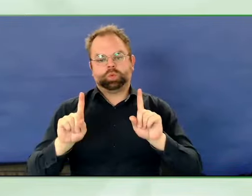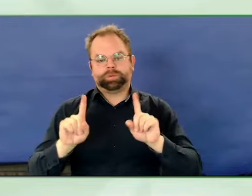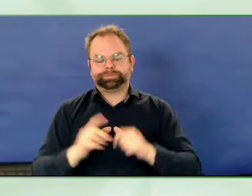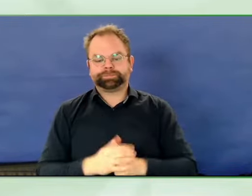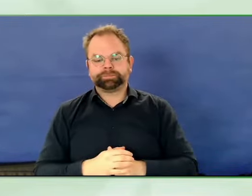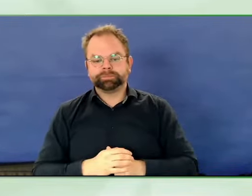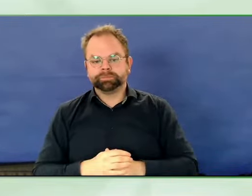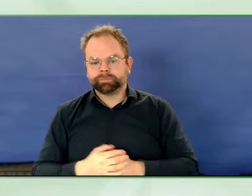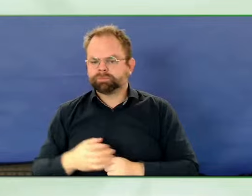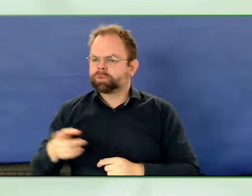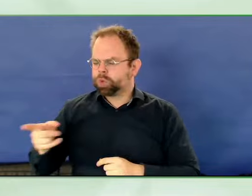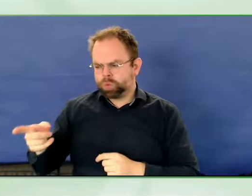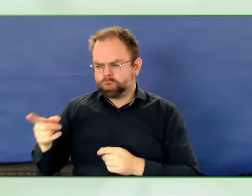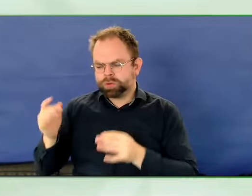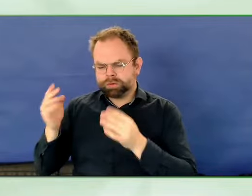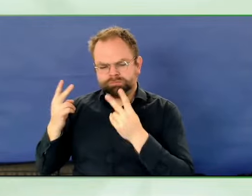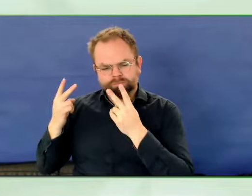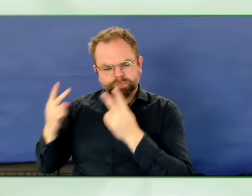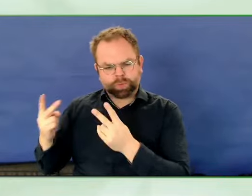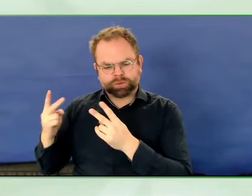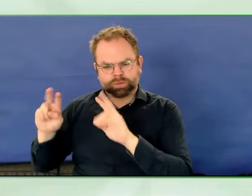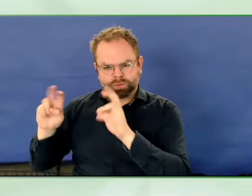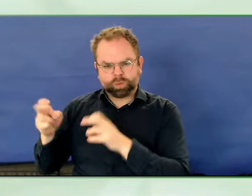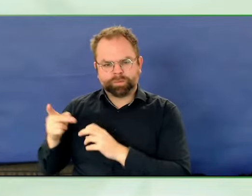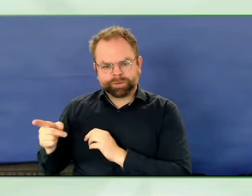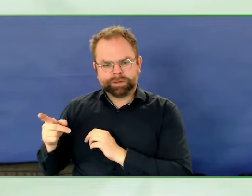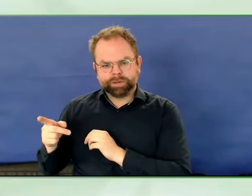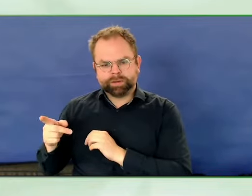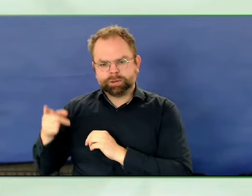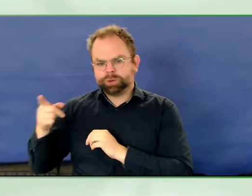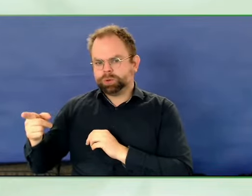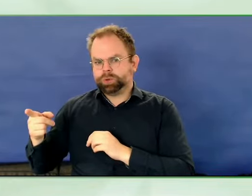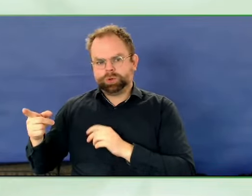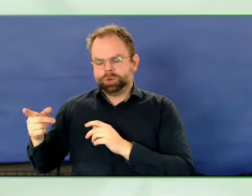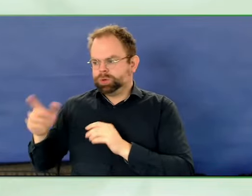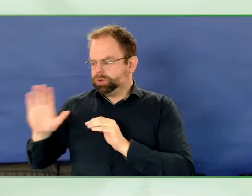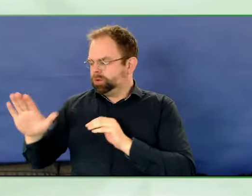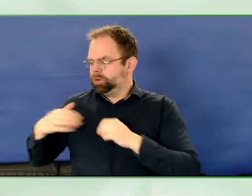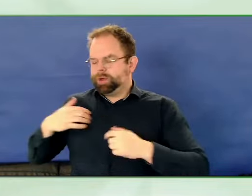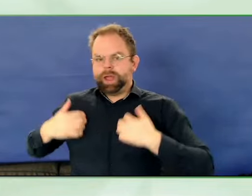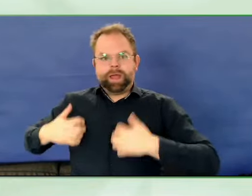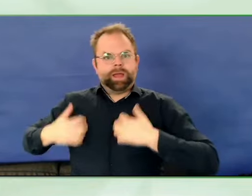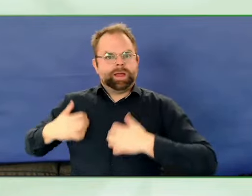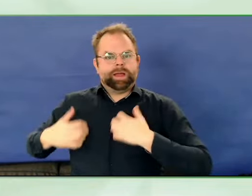Do you have any tips or tricks on this?